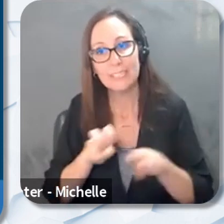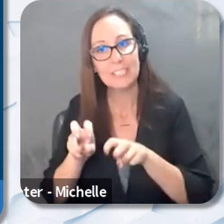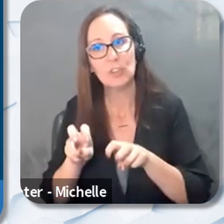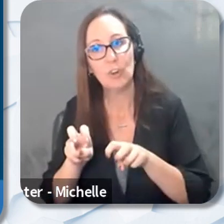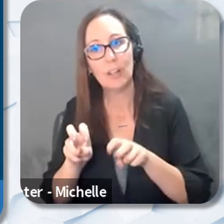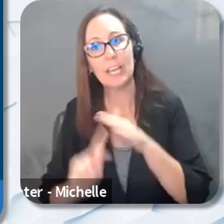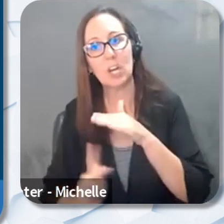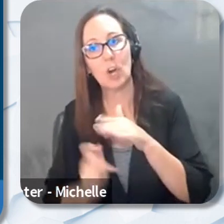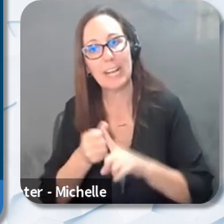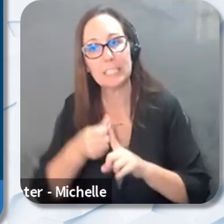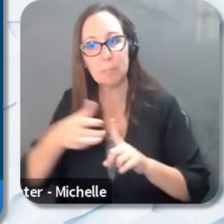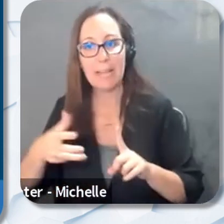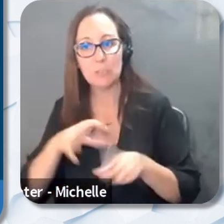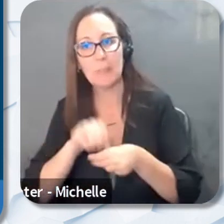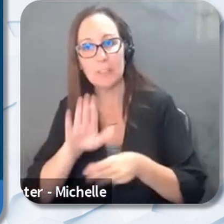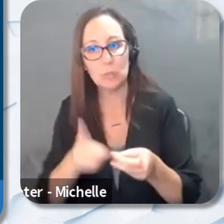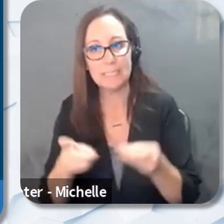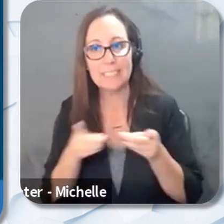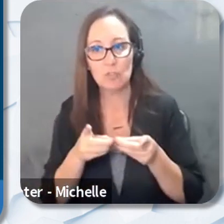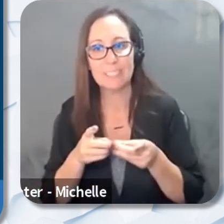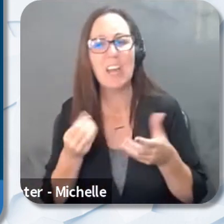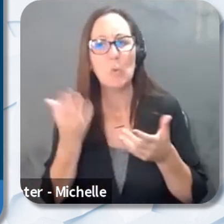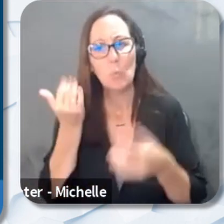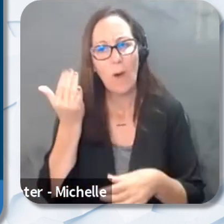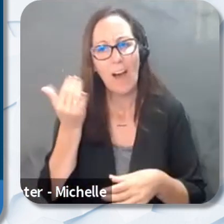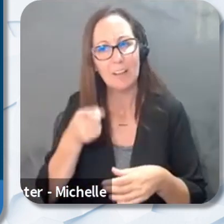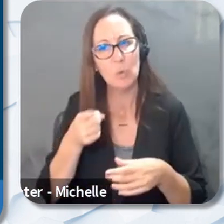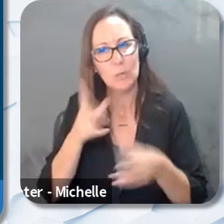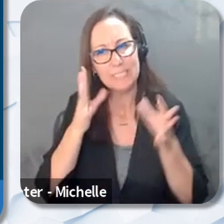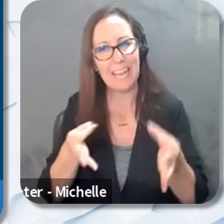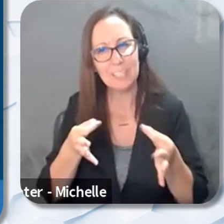in your district and briefly why did you decide to expand and what was one of the